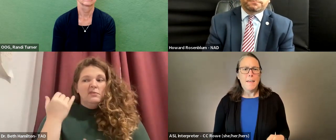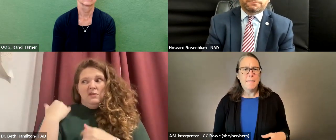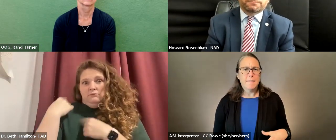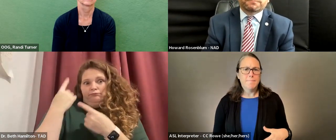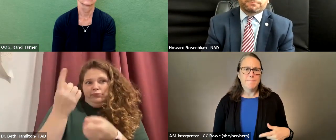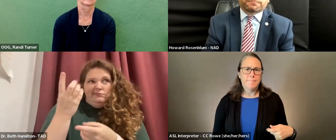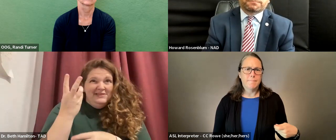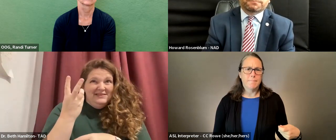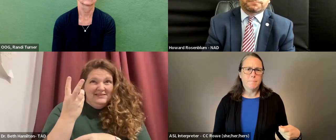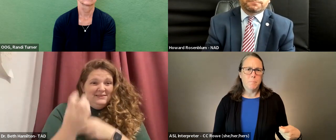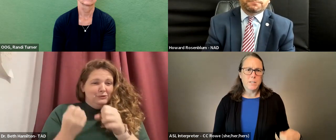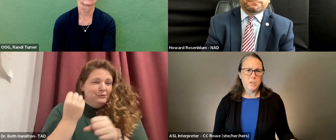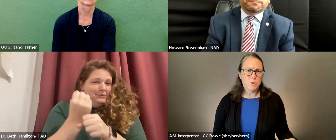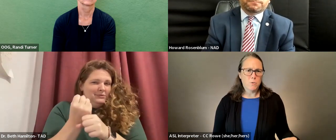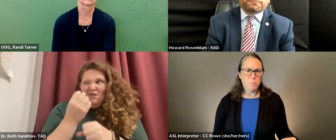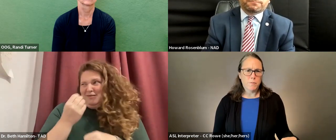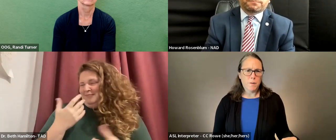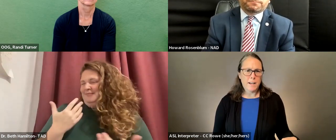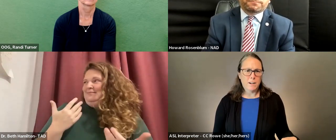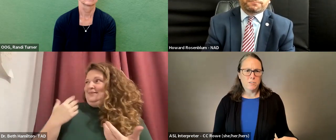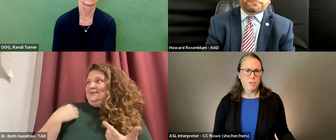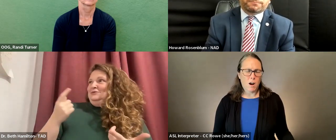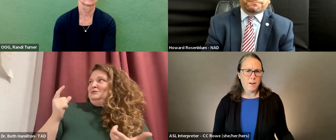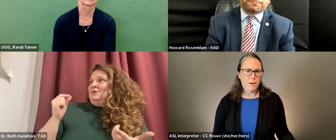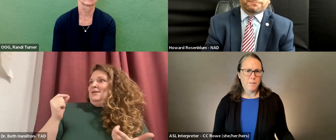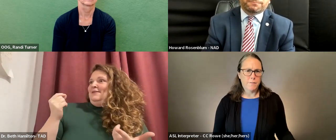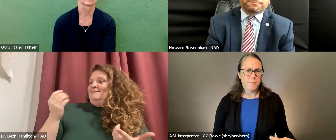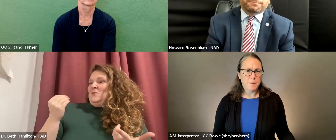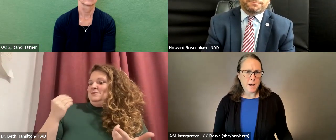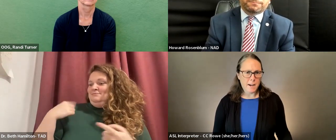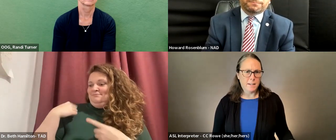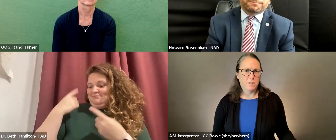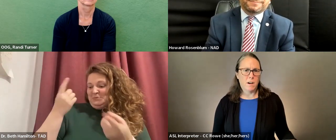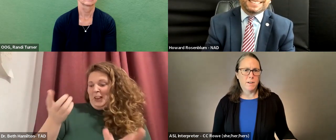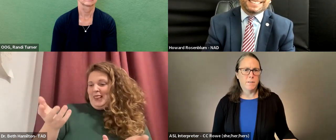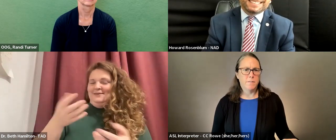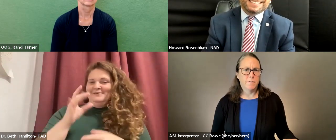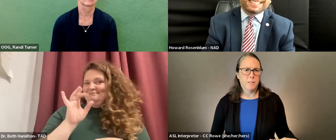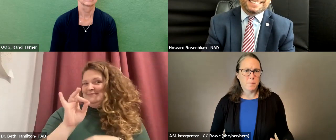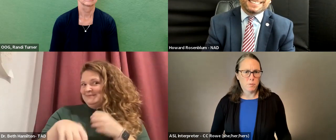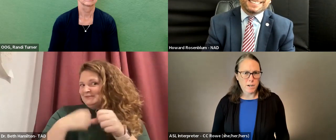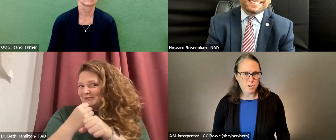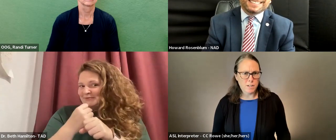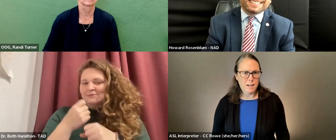ends up getting sad and sometimes there's a bill that we can't kill but